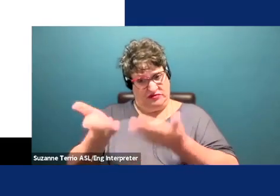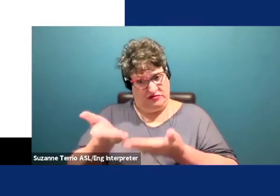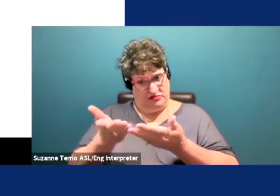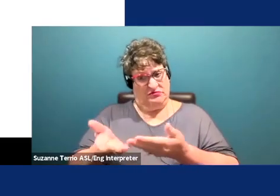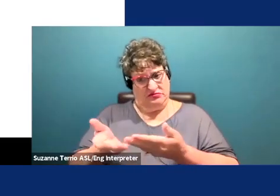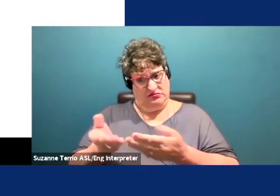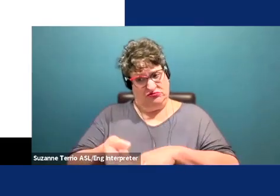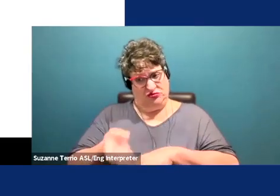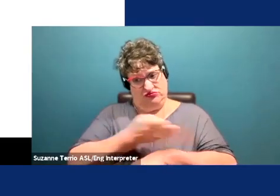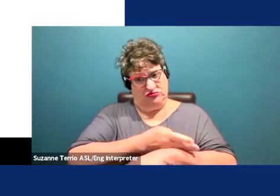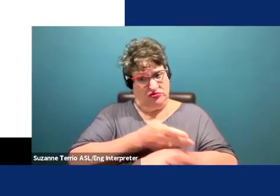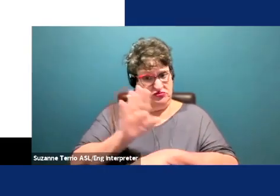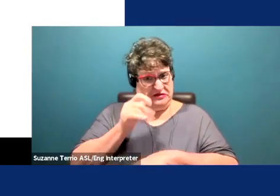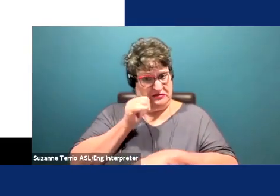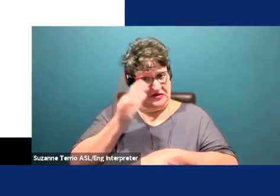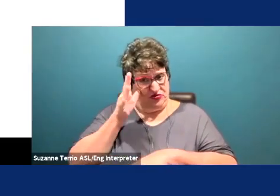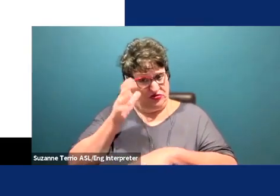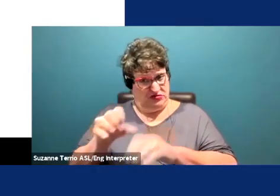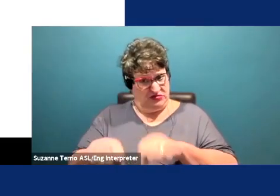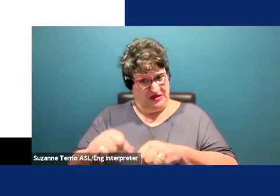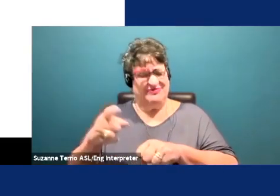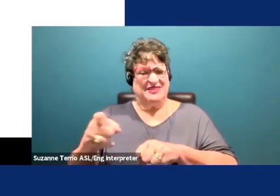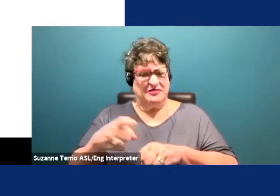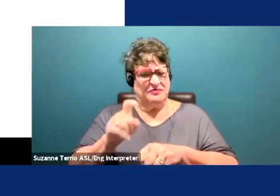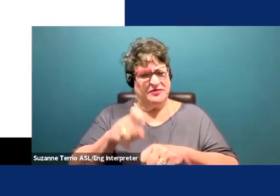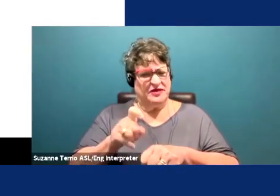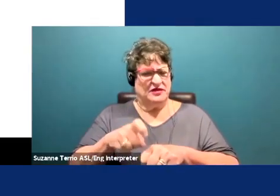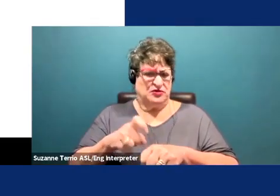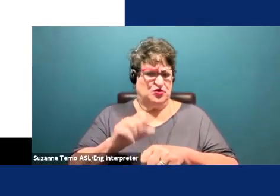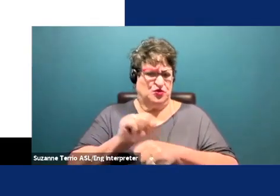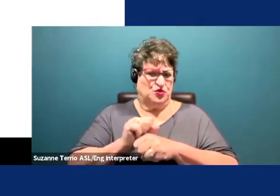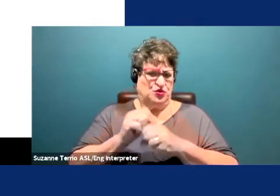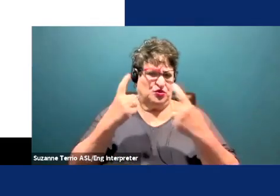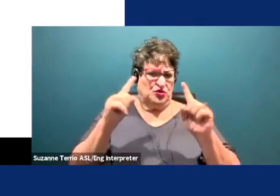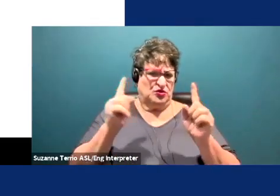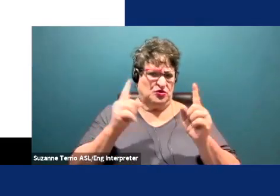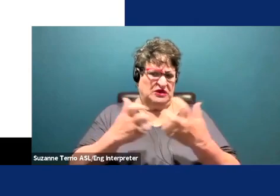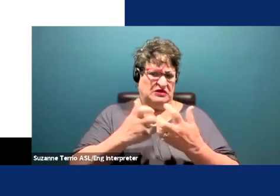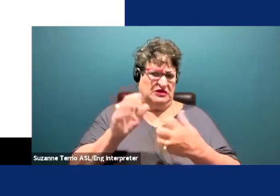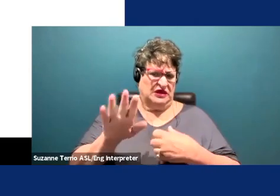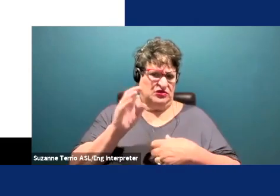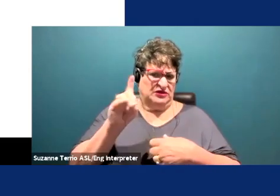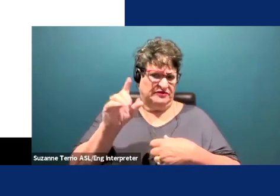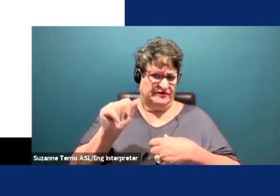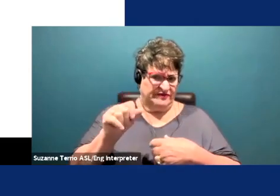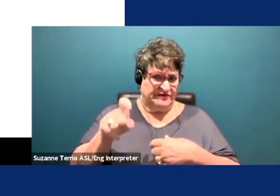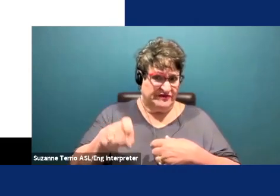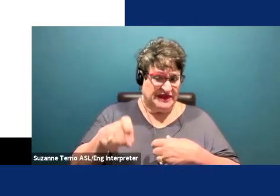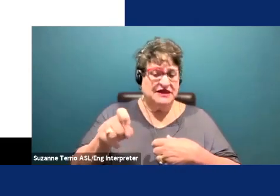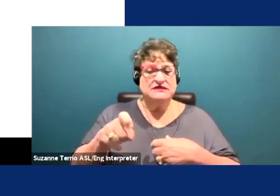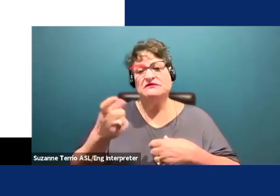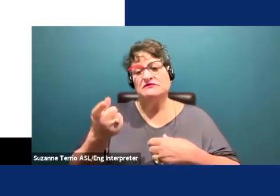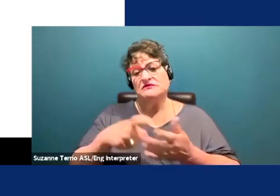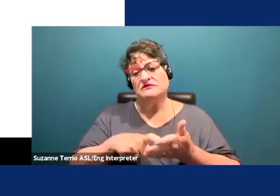it has to be one that actually works with their disability related needs. And it can require things like the provision of aids, benefits,